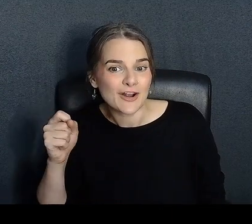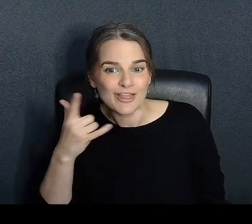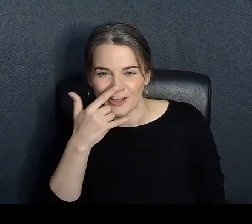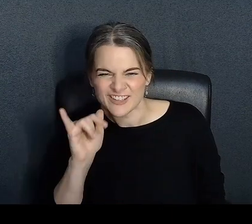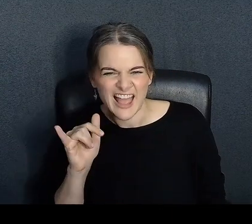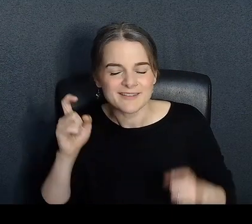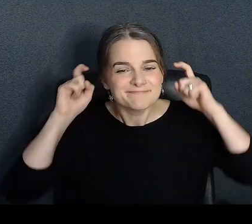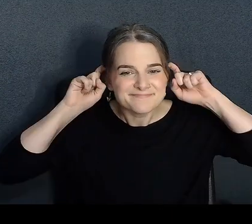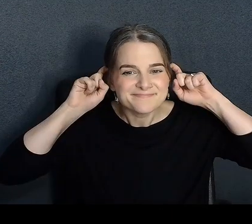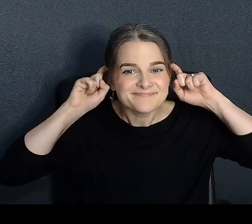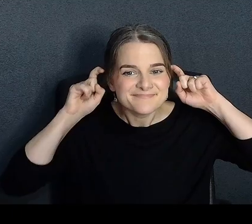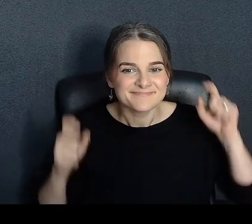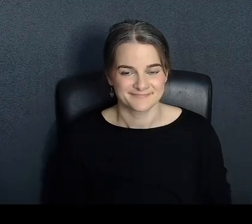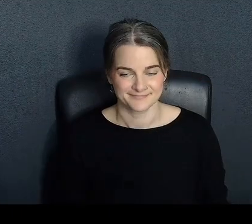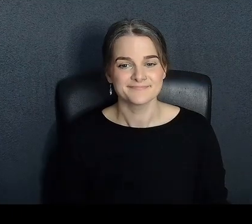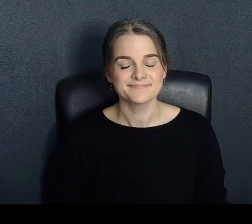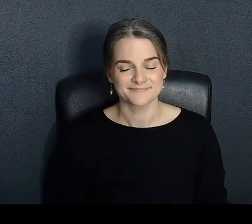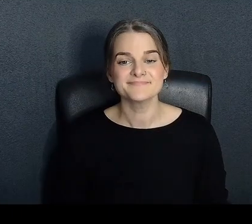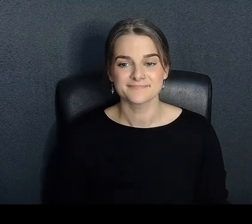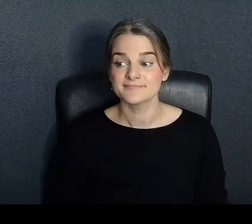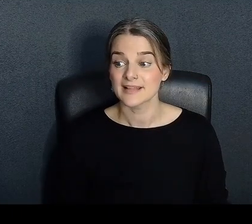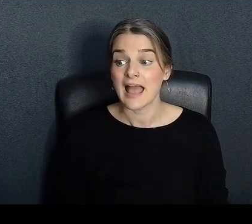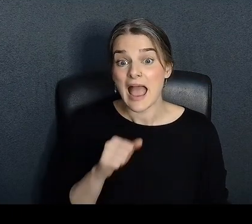And apps for phone calls and video calls.